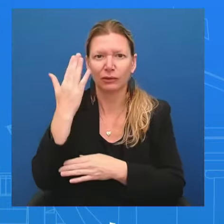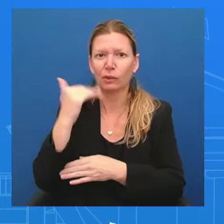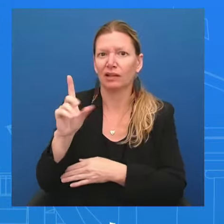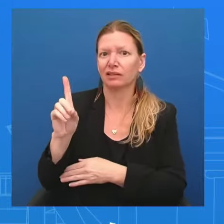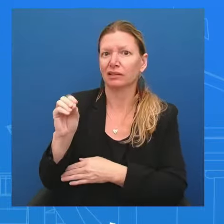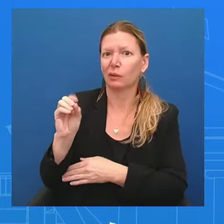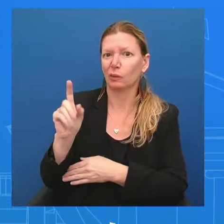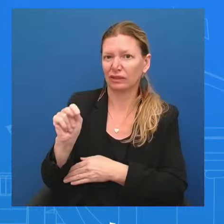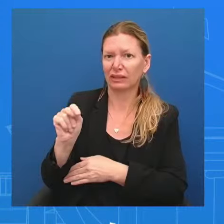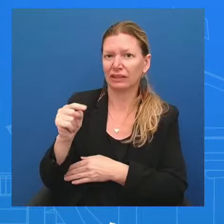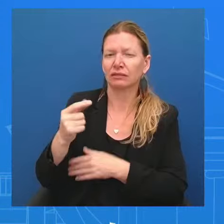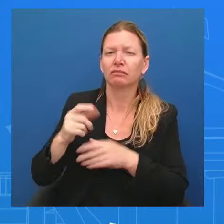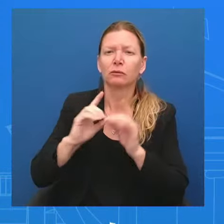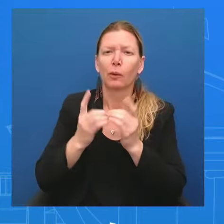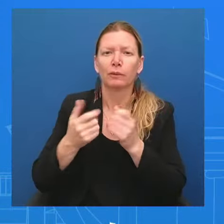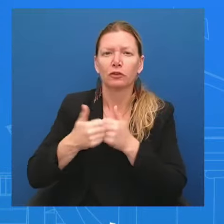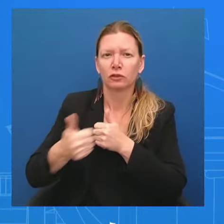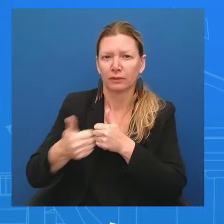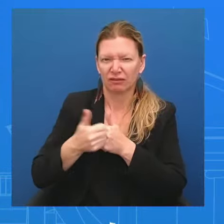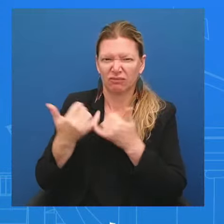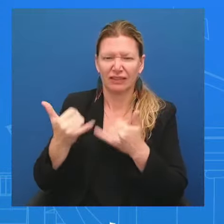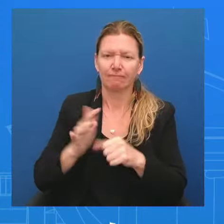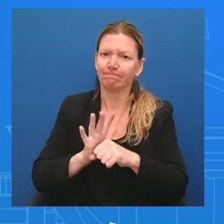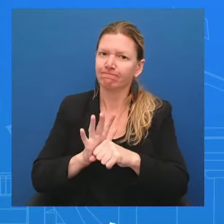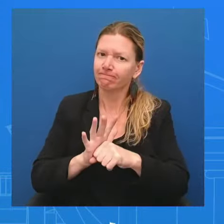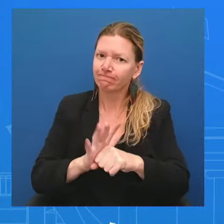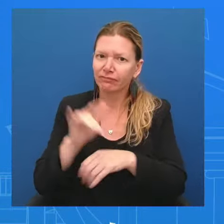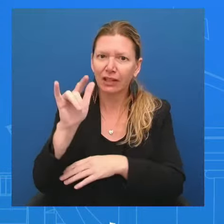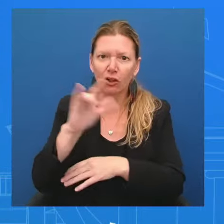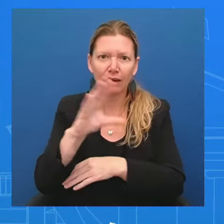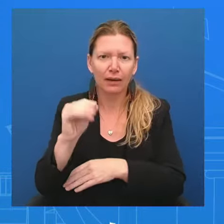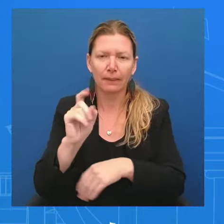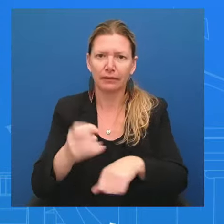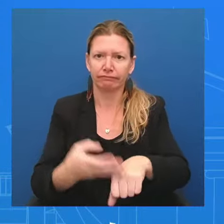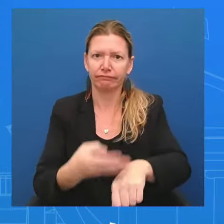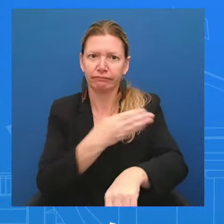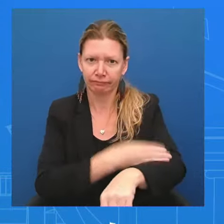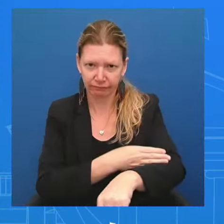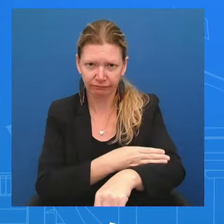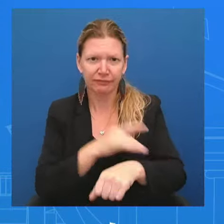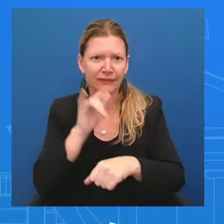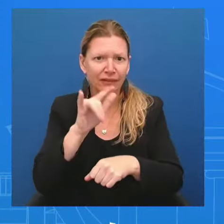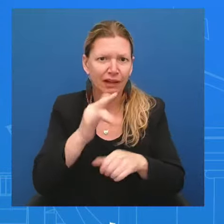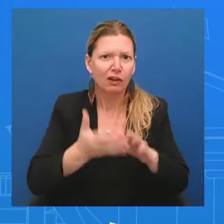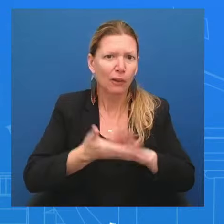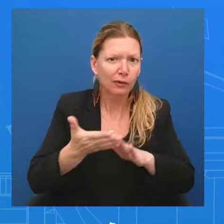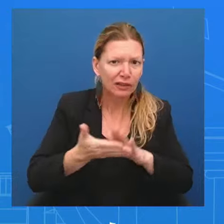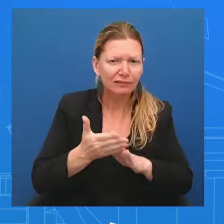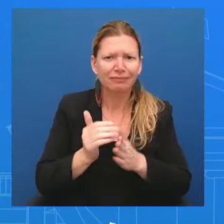when there are flight delays or cancellation. With that, we have the Admiral here from NSC